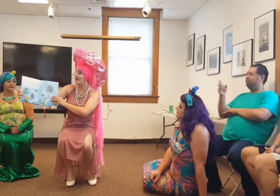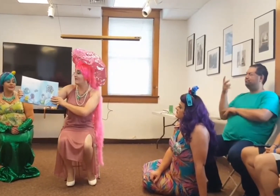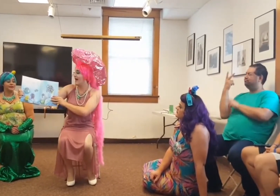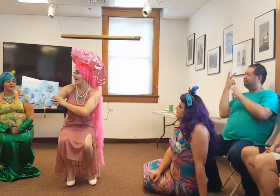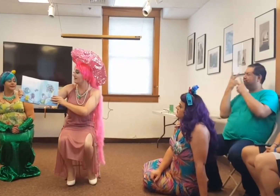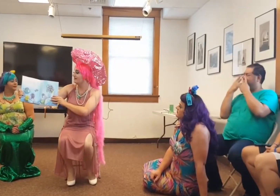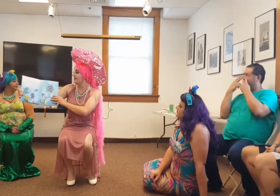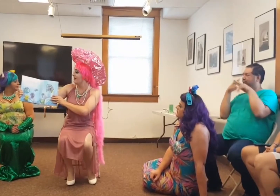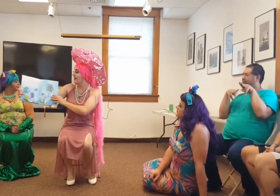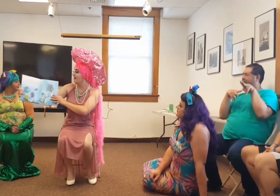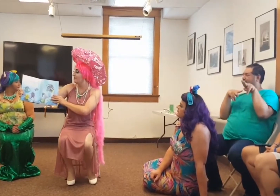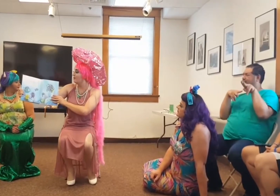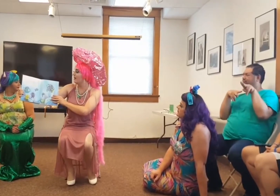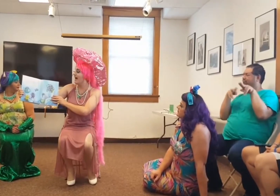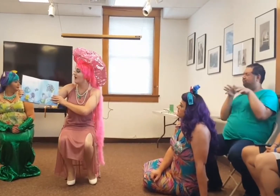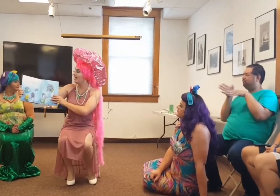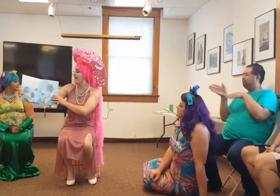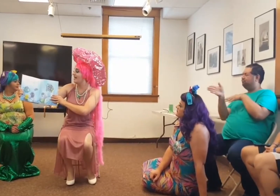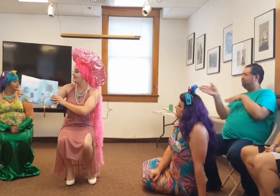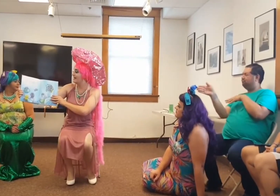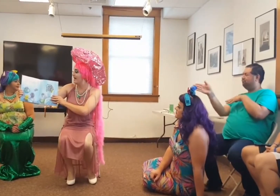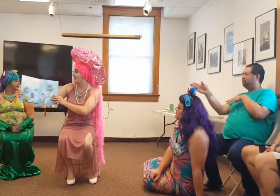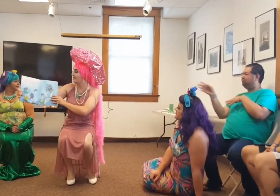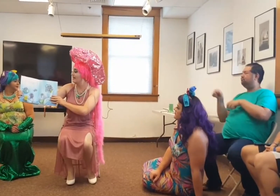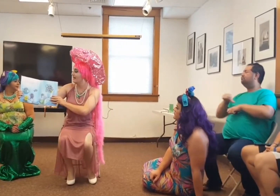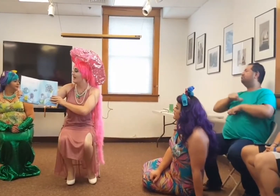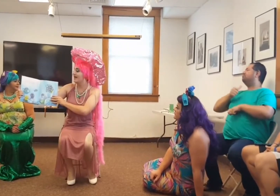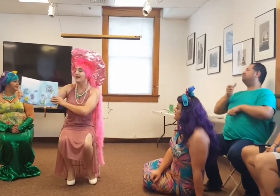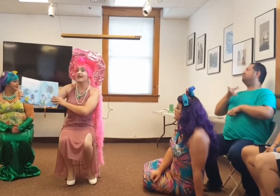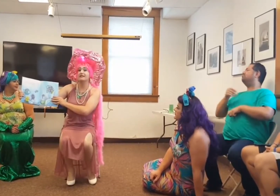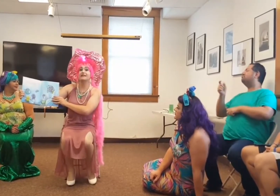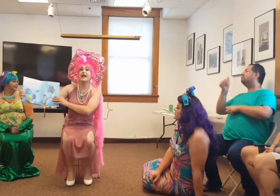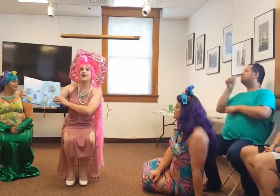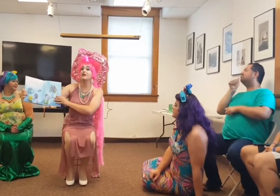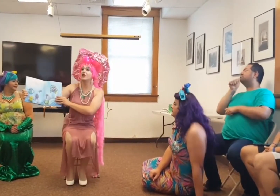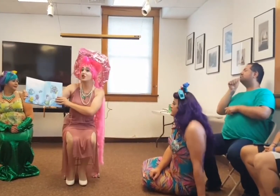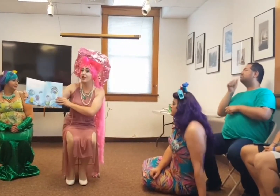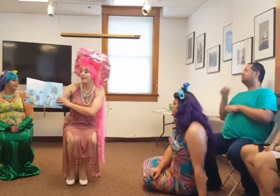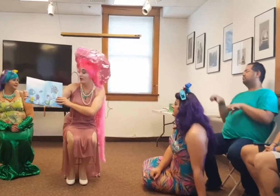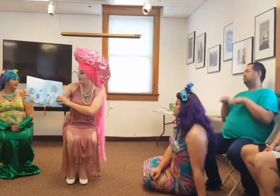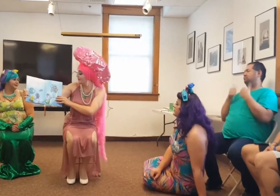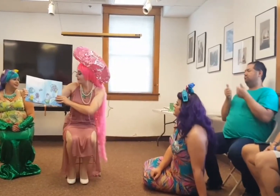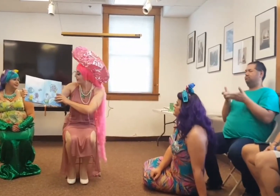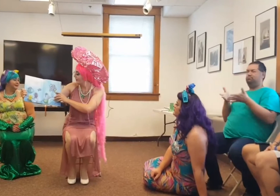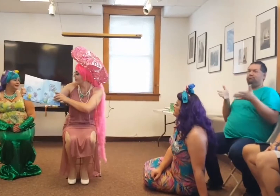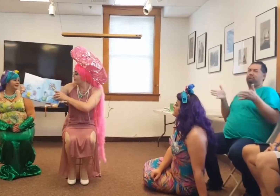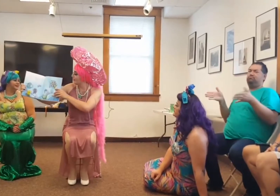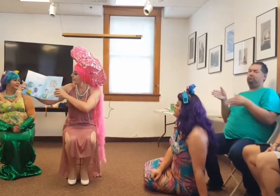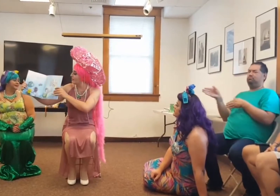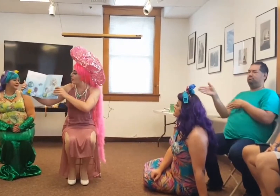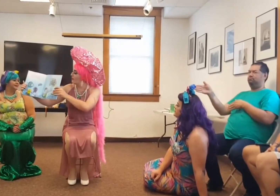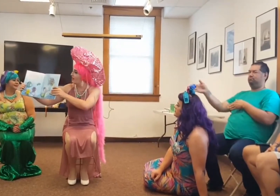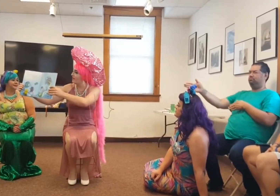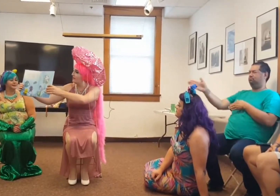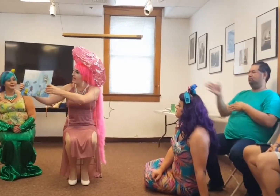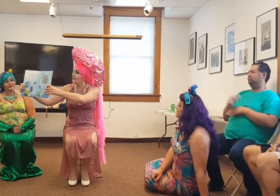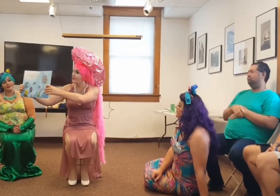past, proud and silent, letting his scales shimmer. So, look. They're all wanting to play with him